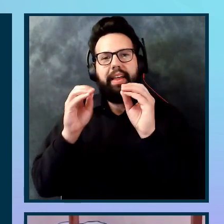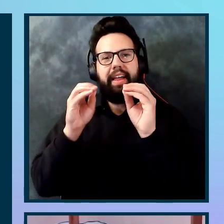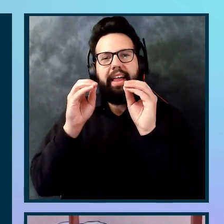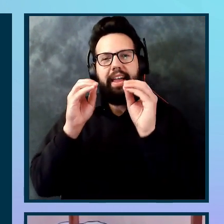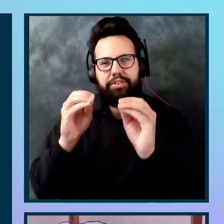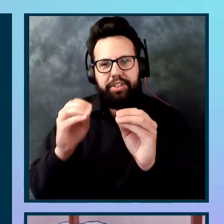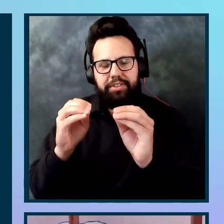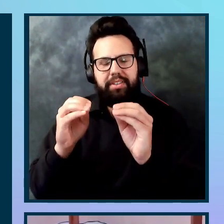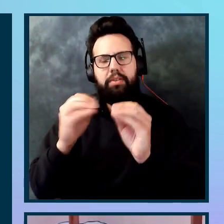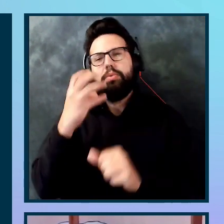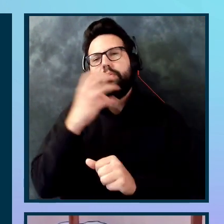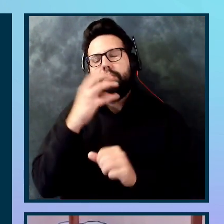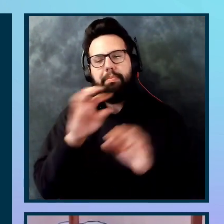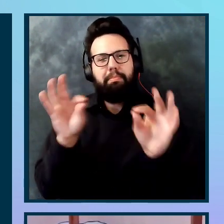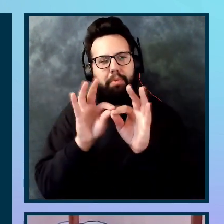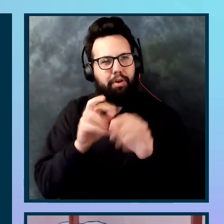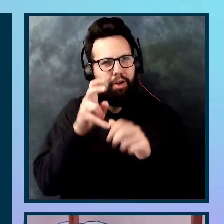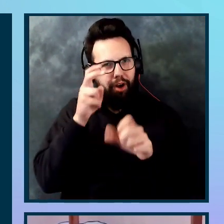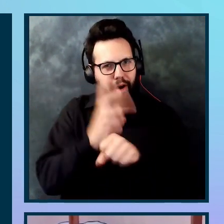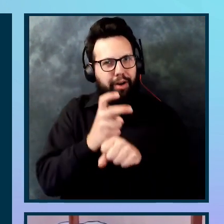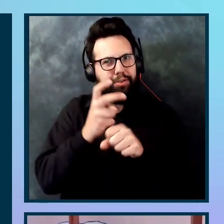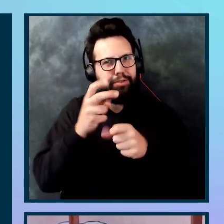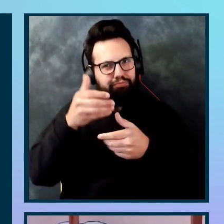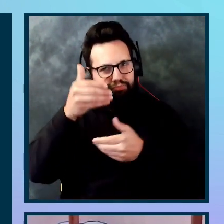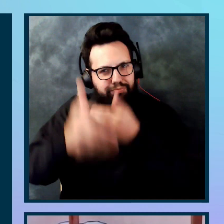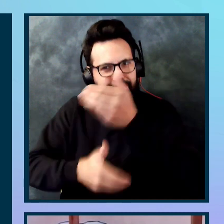but there are also some, it's not the full answer. There are some gaps here.